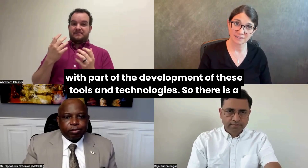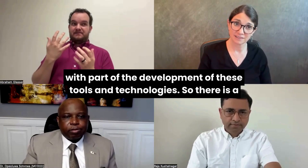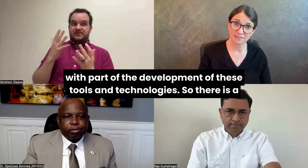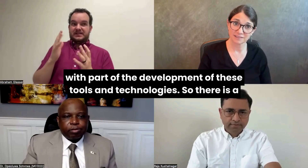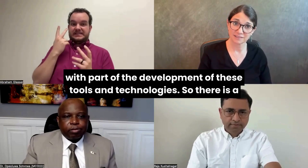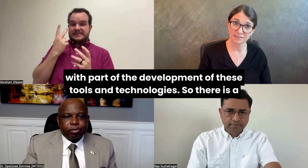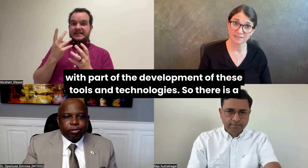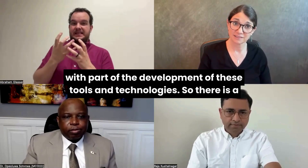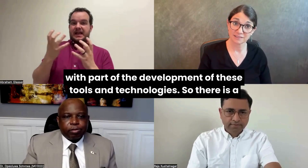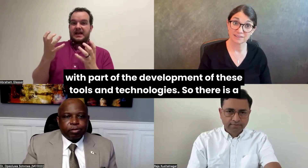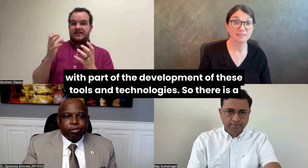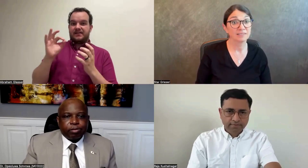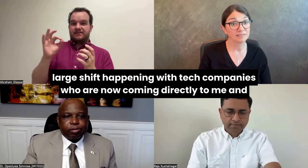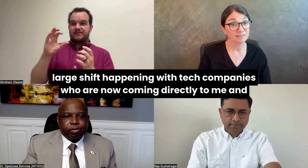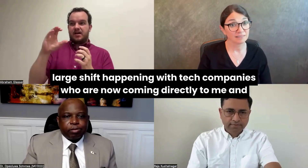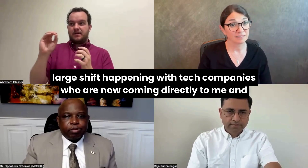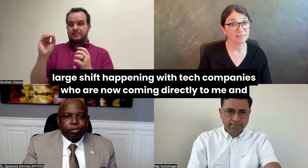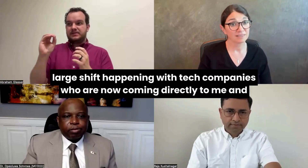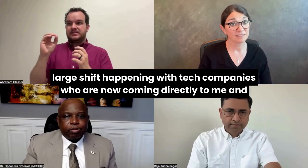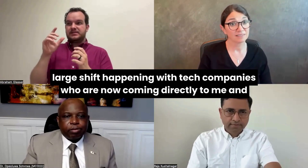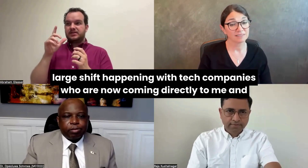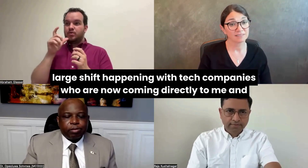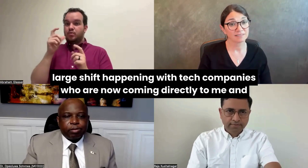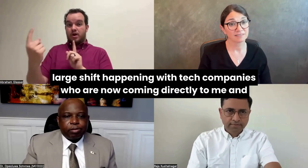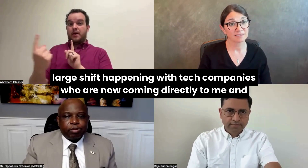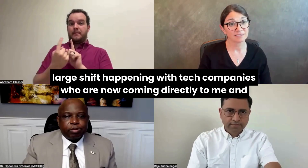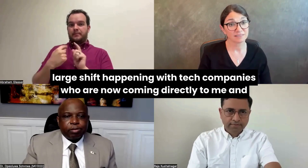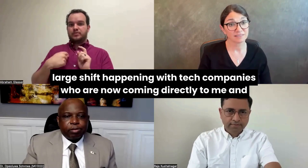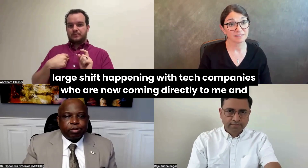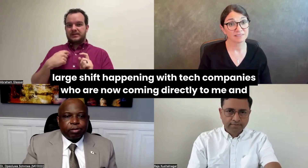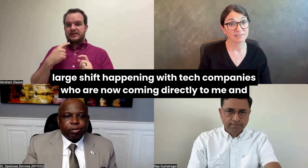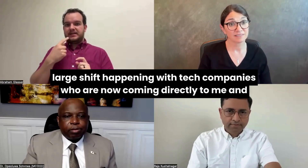large shift happening with tech companies who are now coming directly to me and